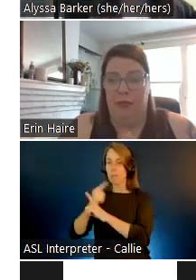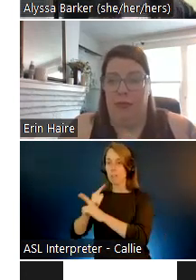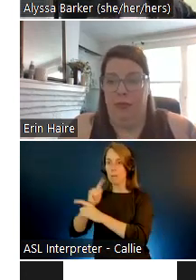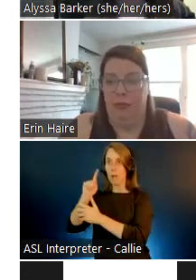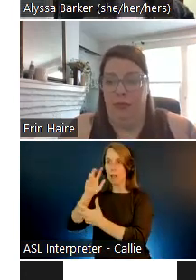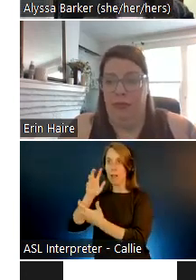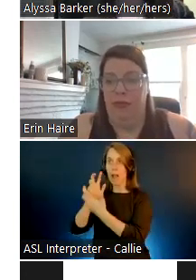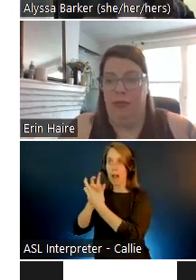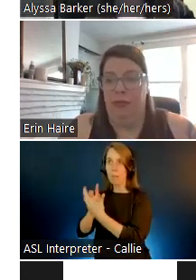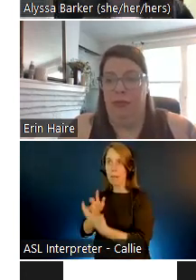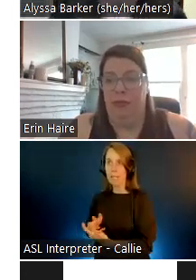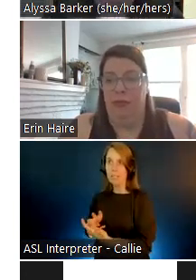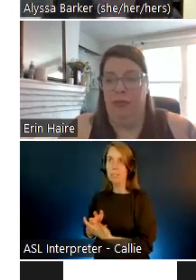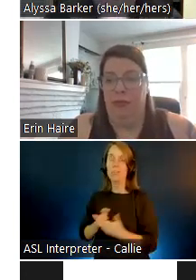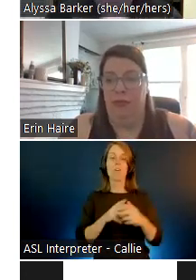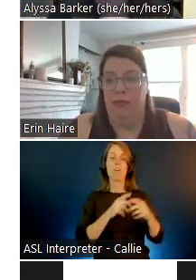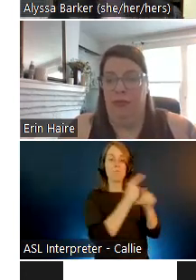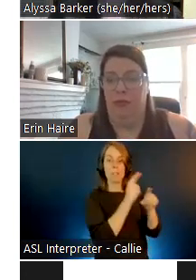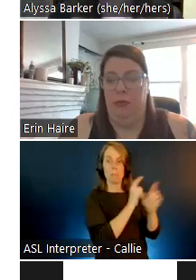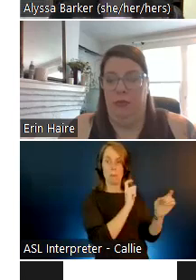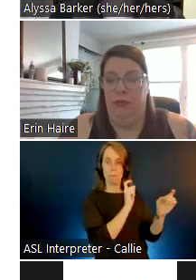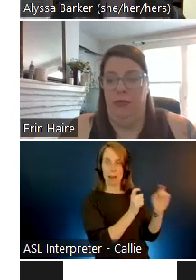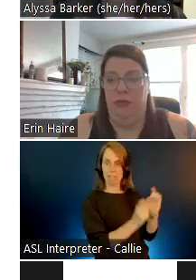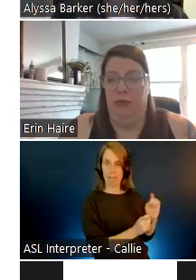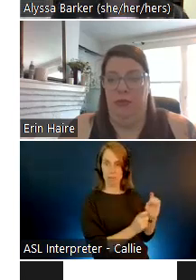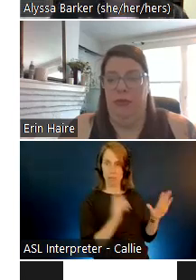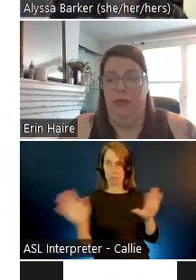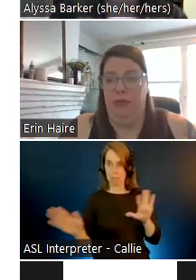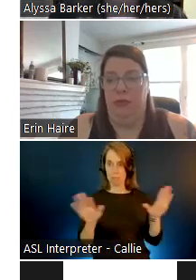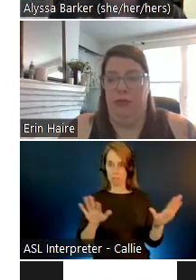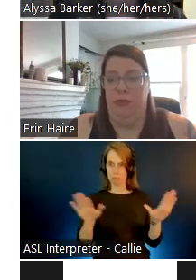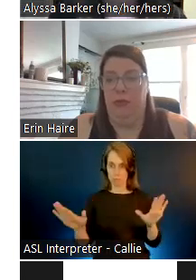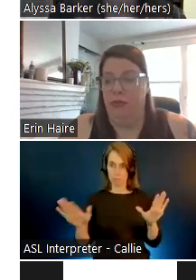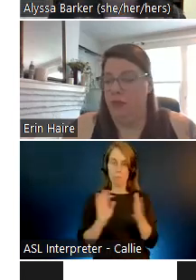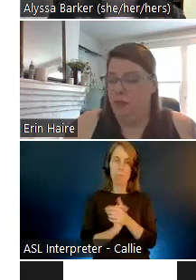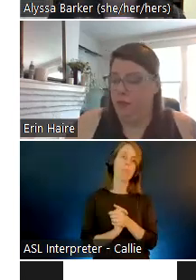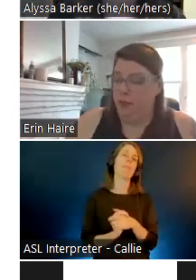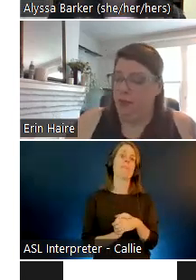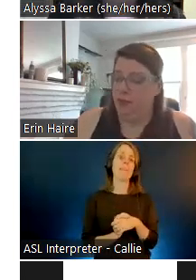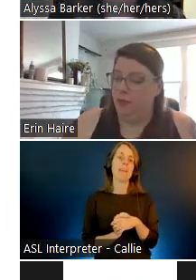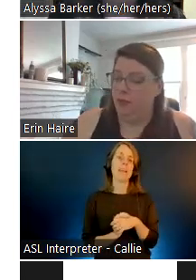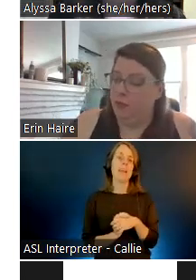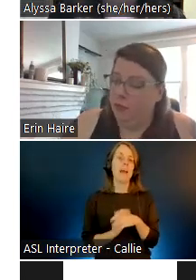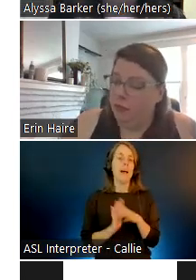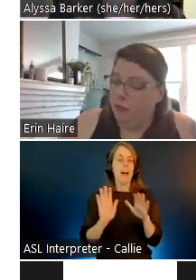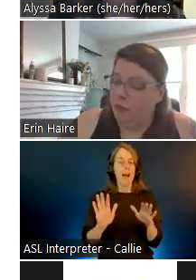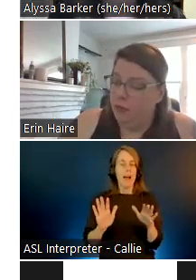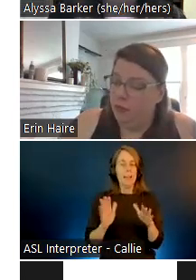modifications and i think that um it's possible that some of these might be both